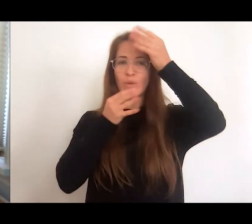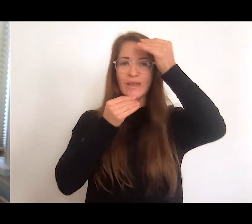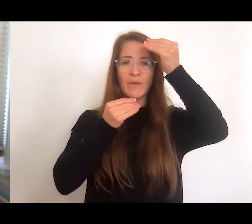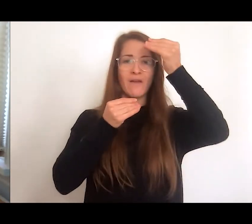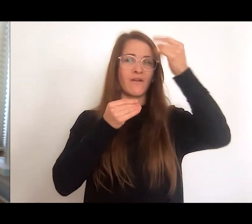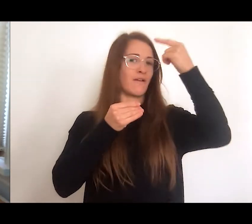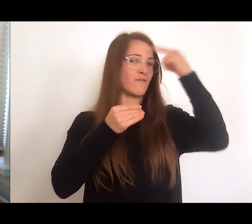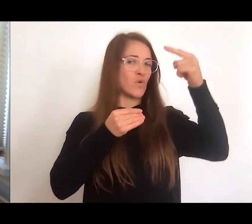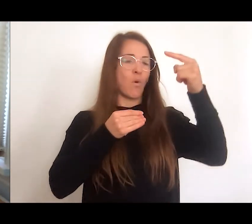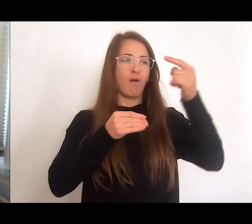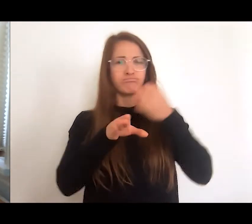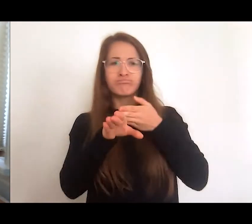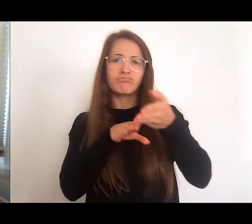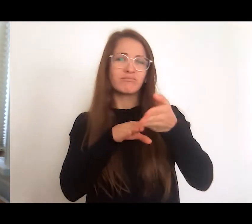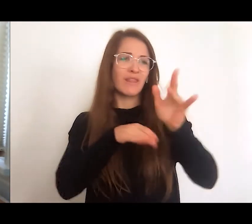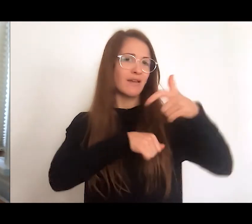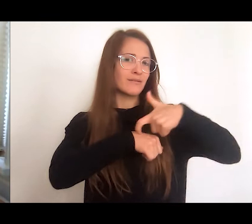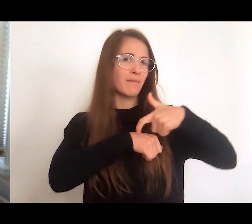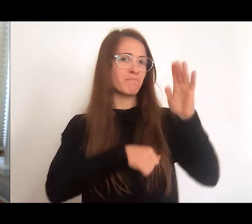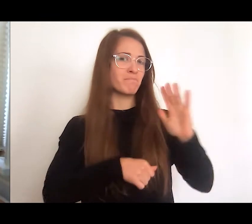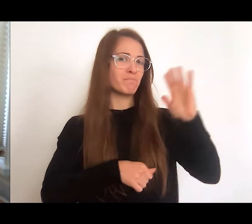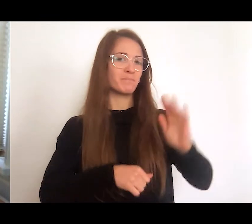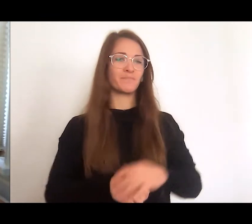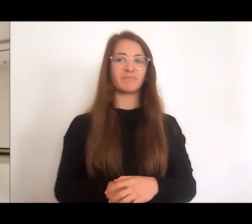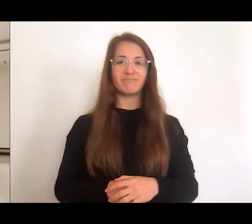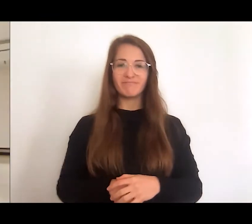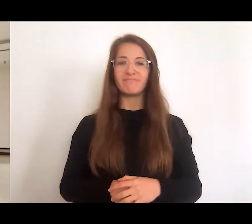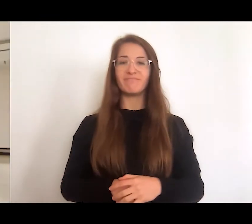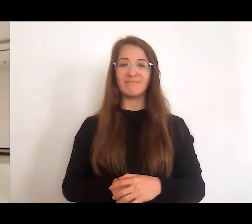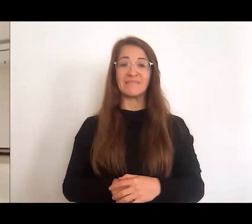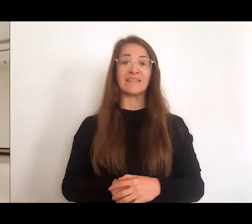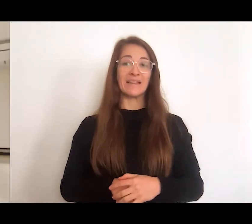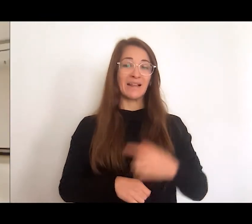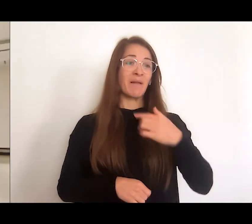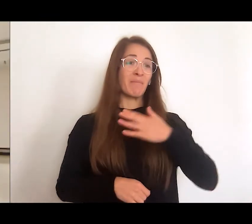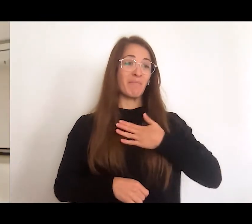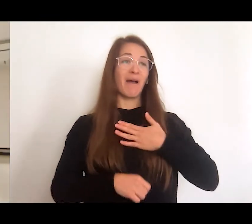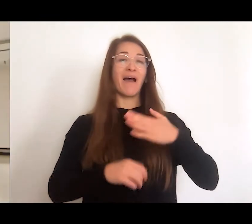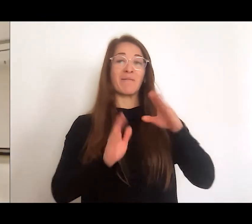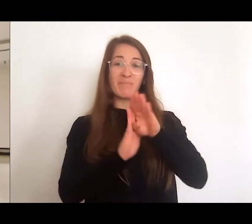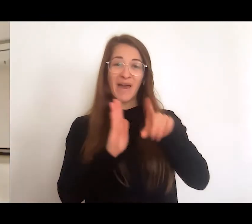AT THE END OF HIGH SCHOOL AND THE BEGINNING OF COLLEGE AND WHAT YOU WERE CONSIDERING DOING PROFESSIONALLY AT THAT TIME?